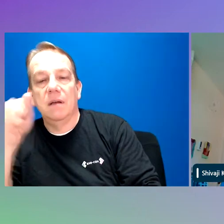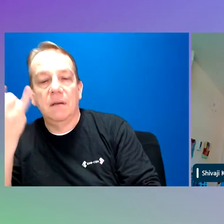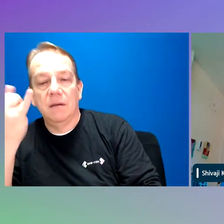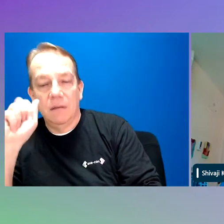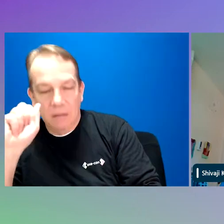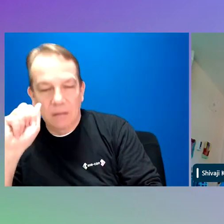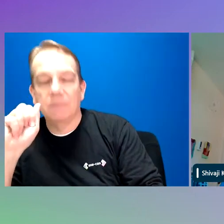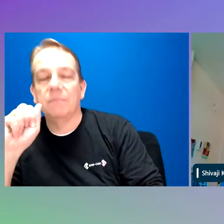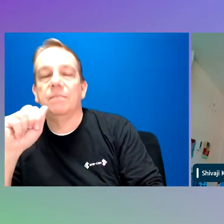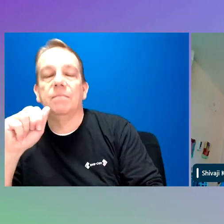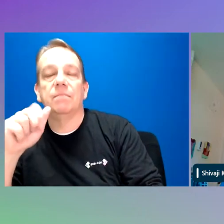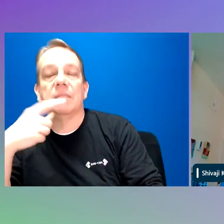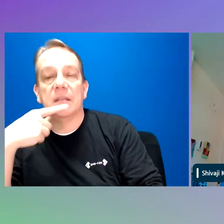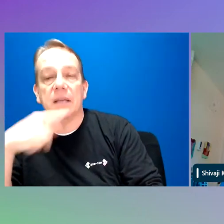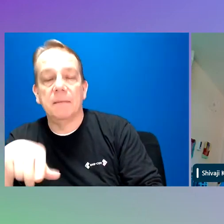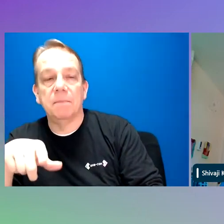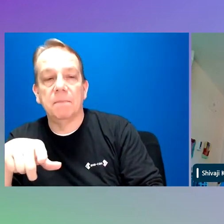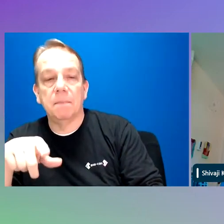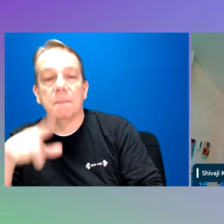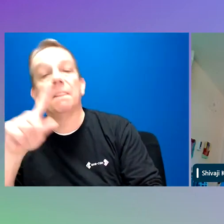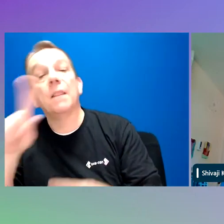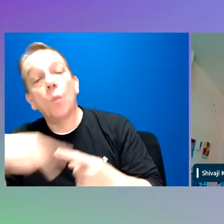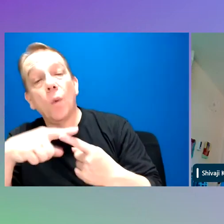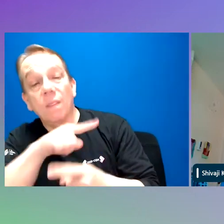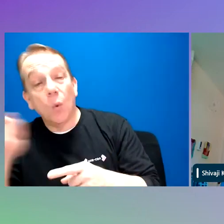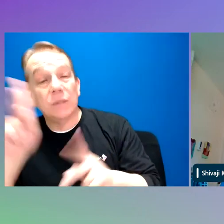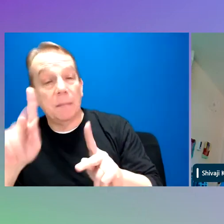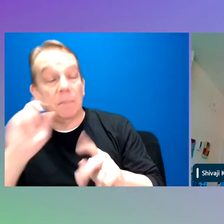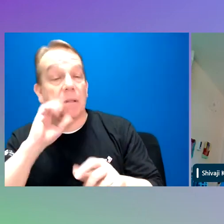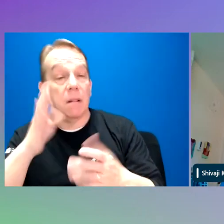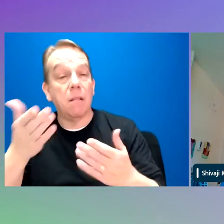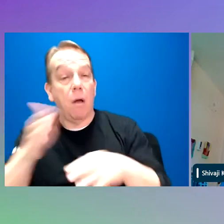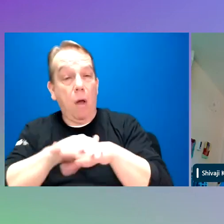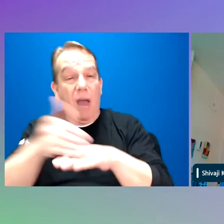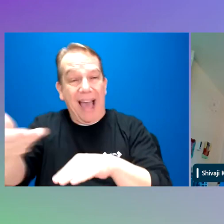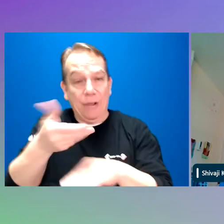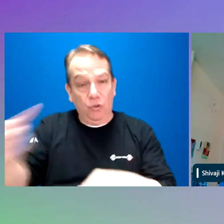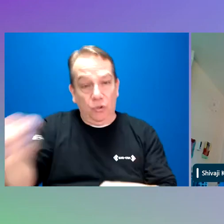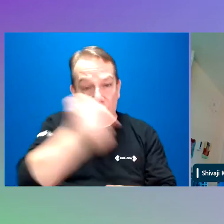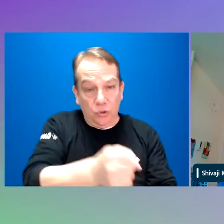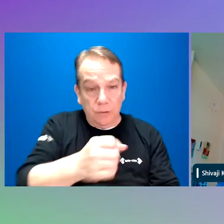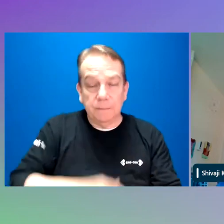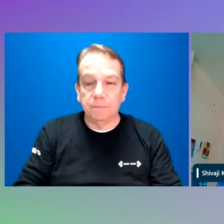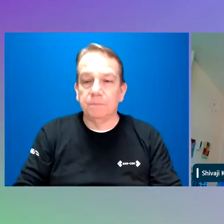developers are onboarding, did